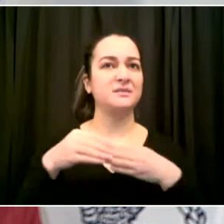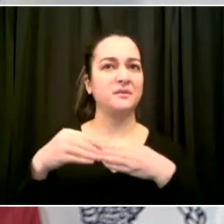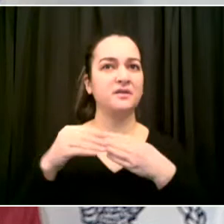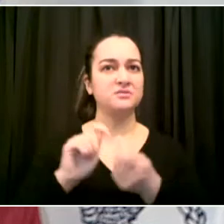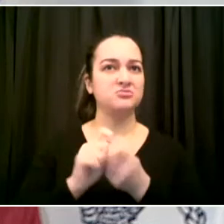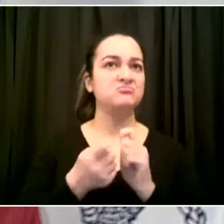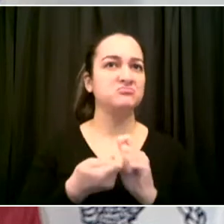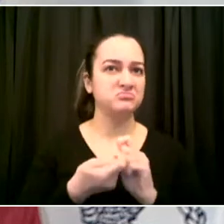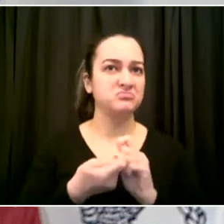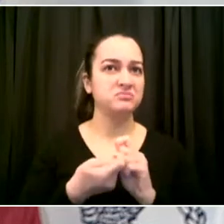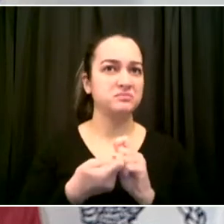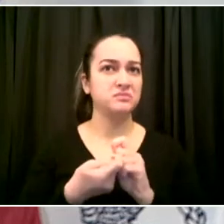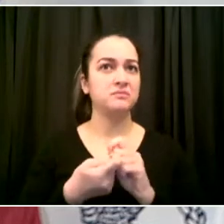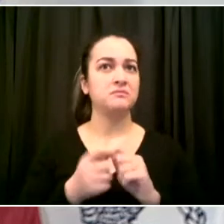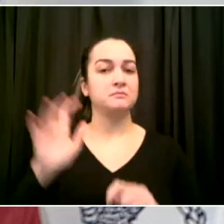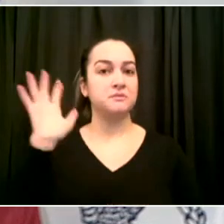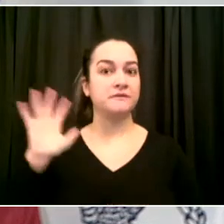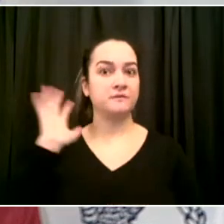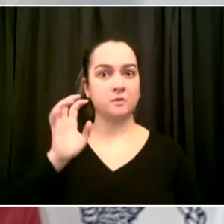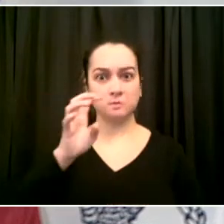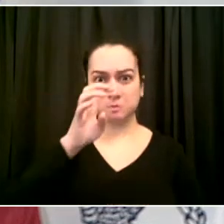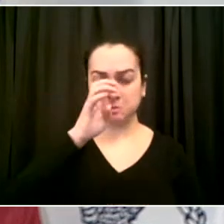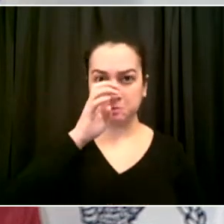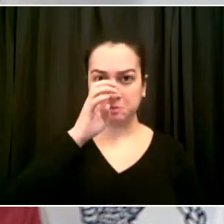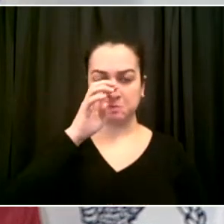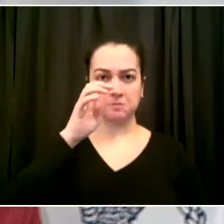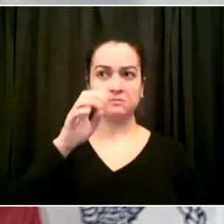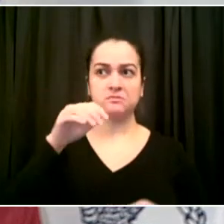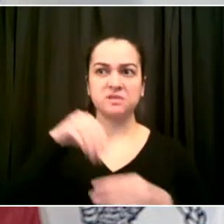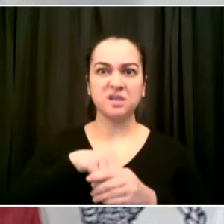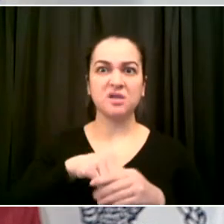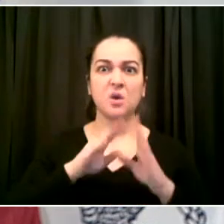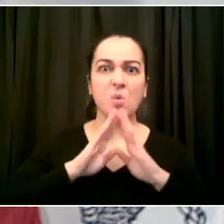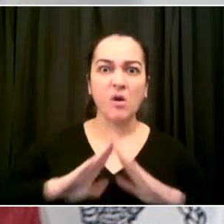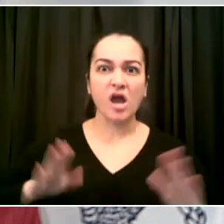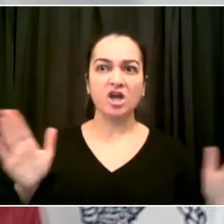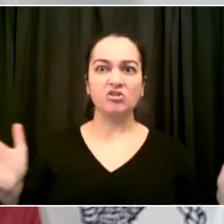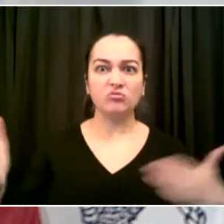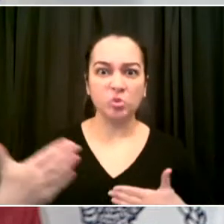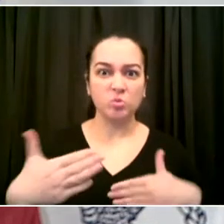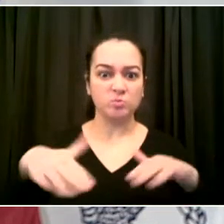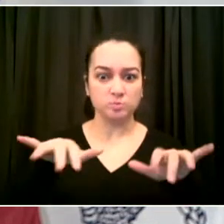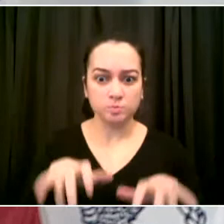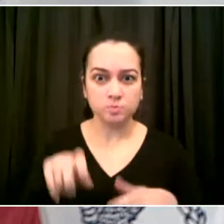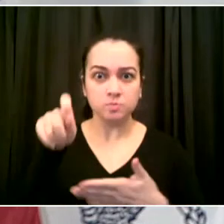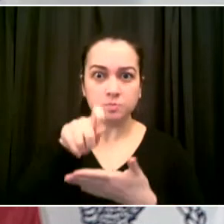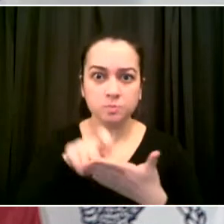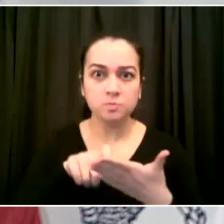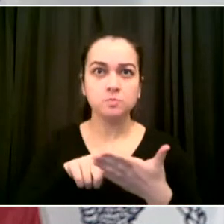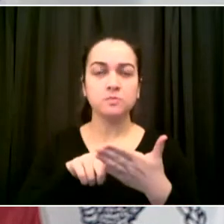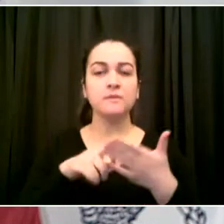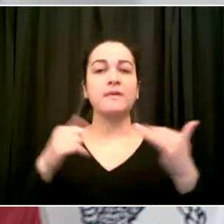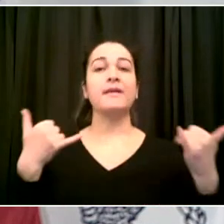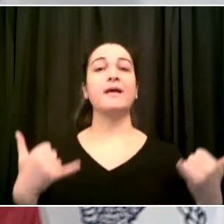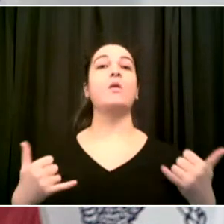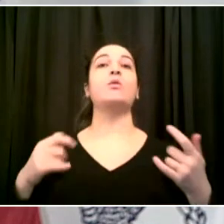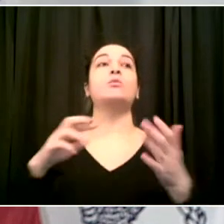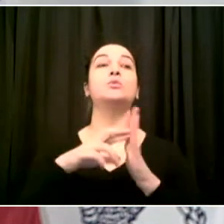HOW THOSE TESTS WILL BE OFFFEREED. I KNOW THIS IS